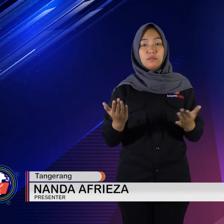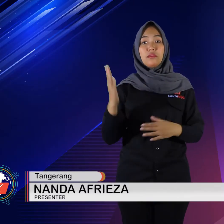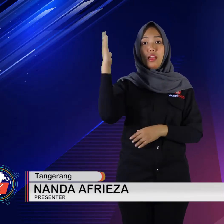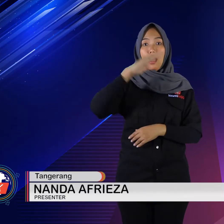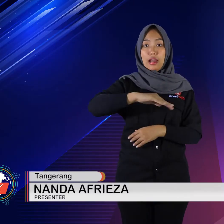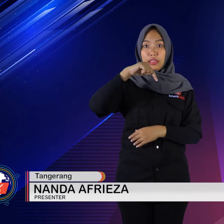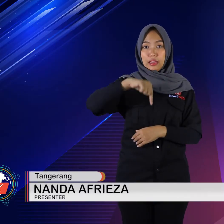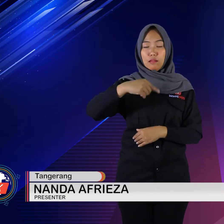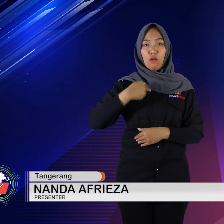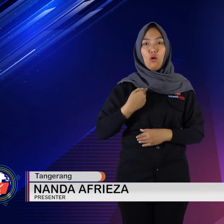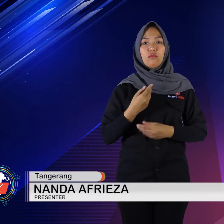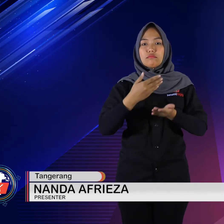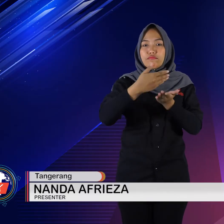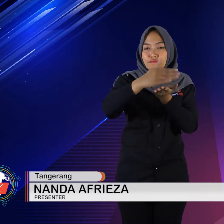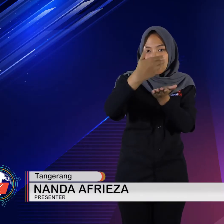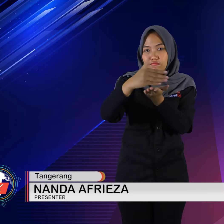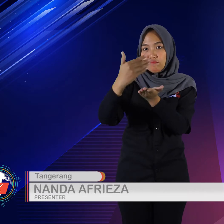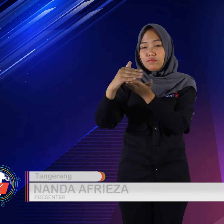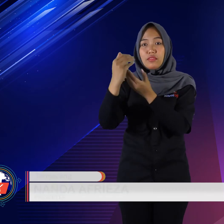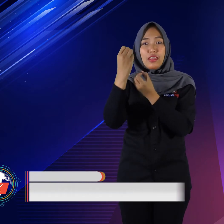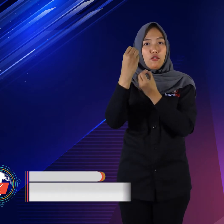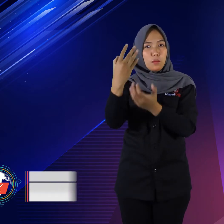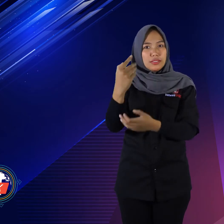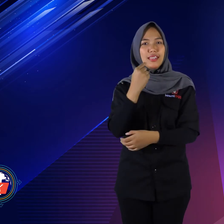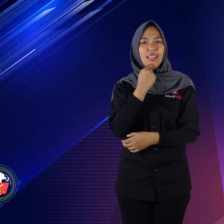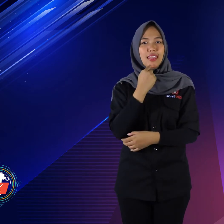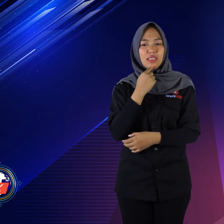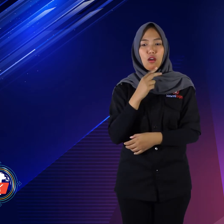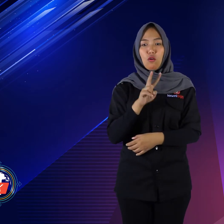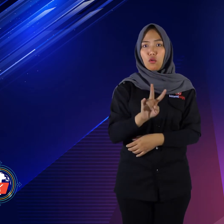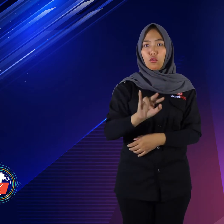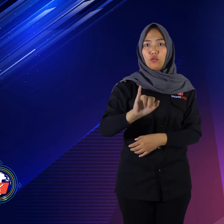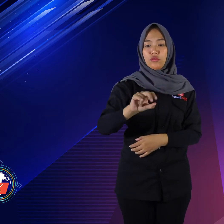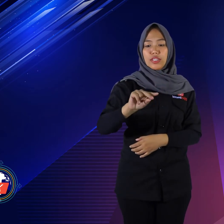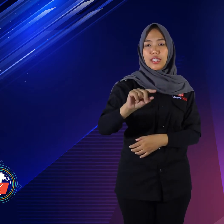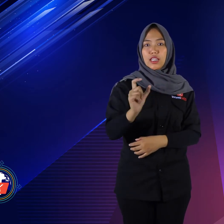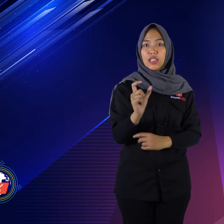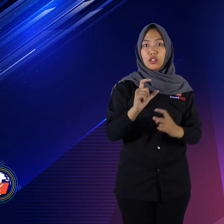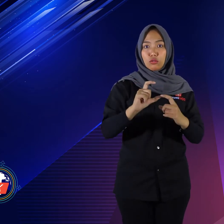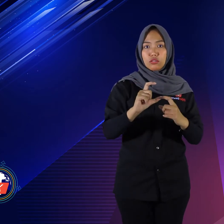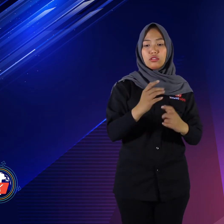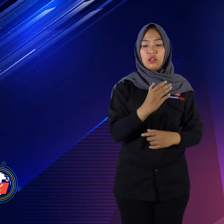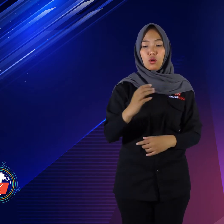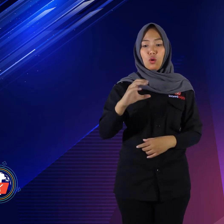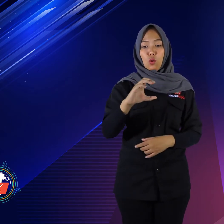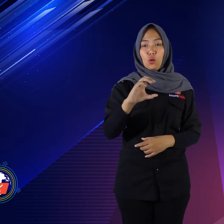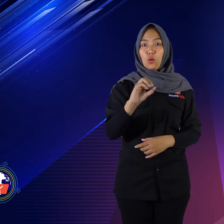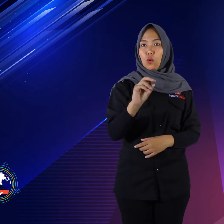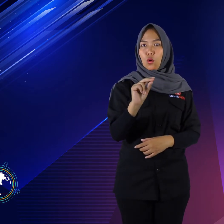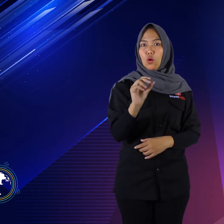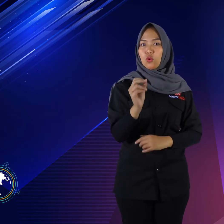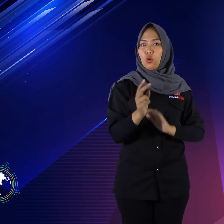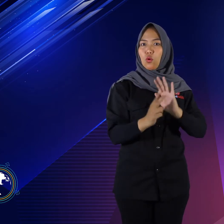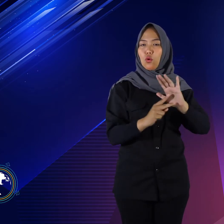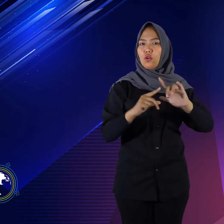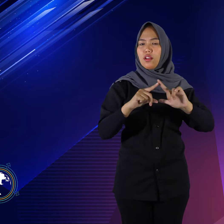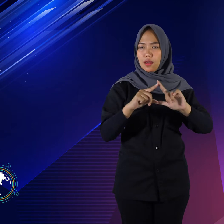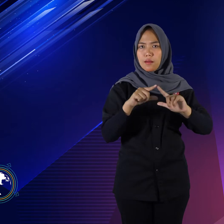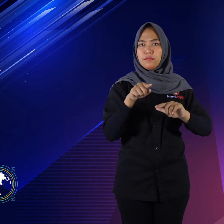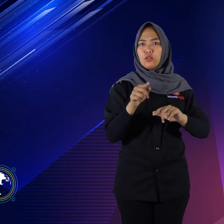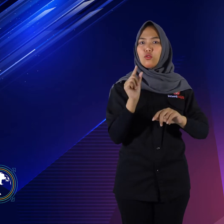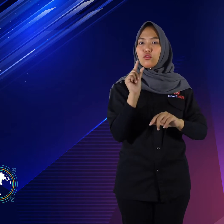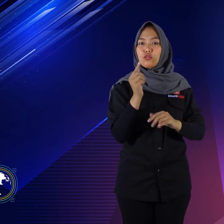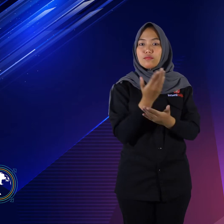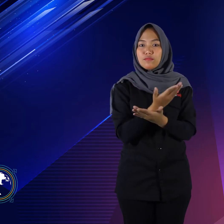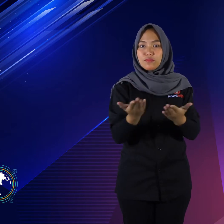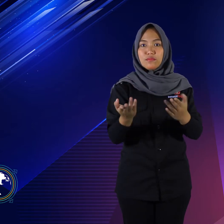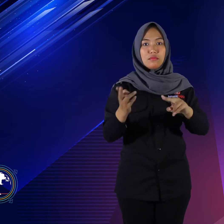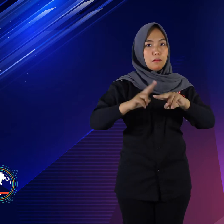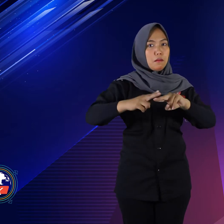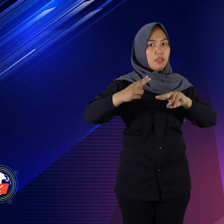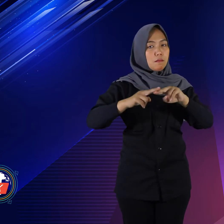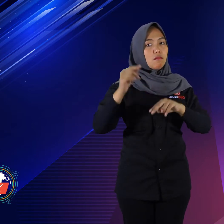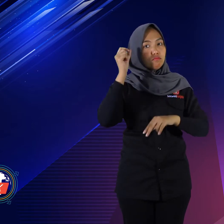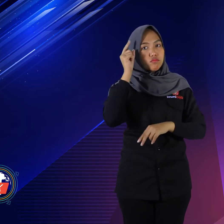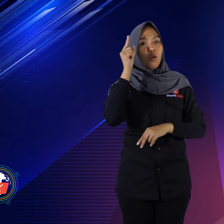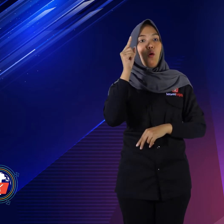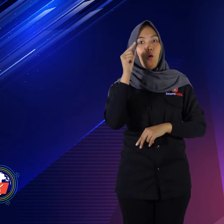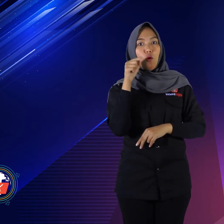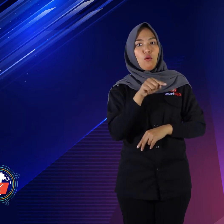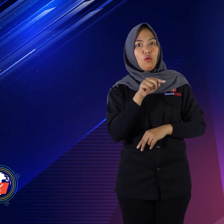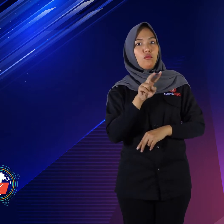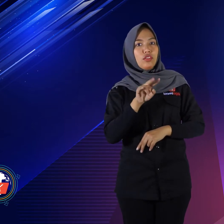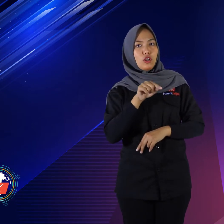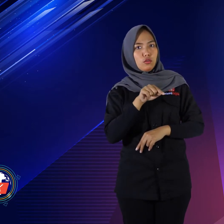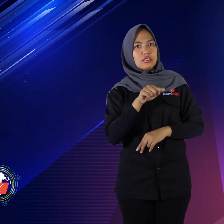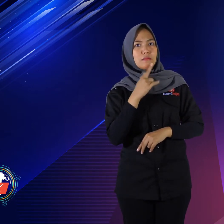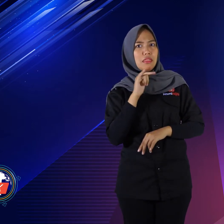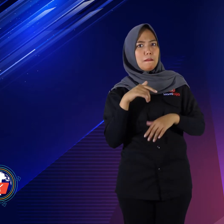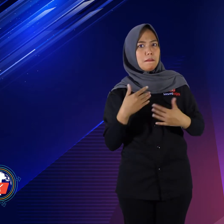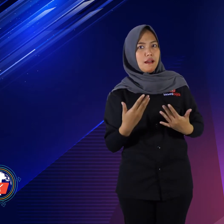today I will share information about the corona virus for your additional knowledge.